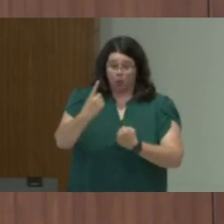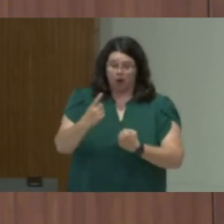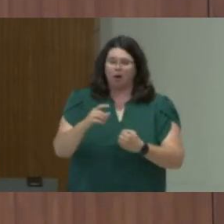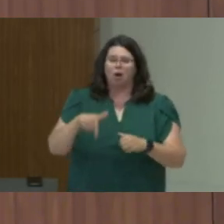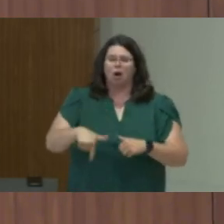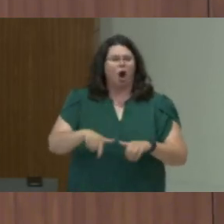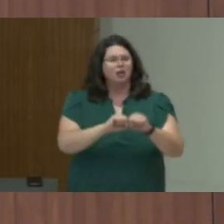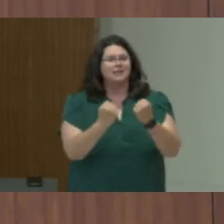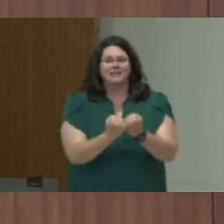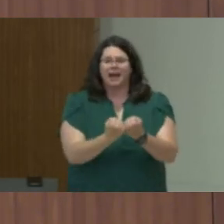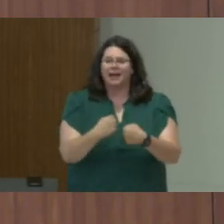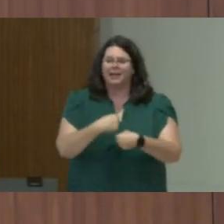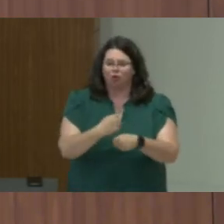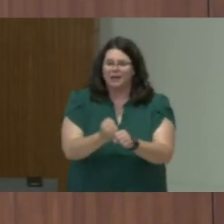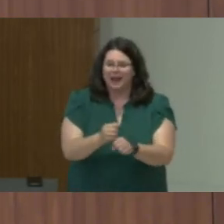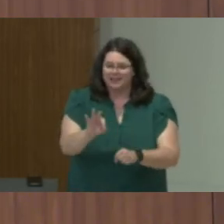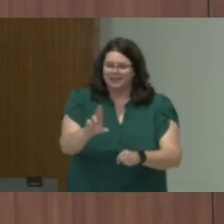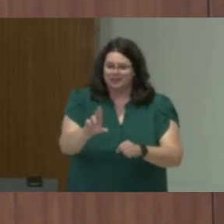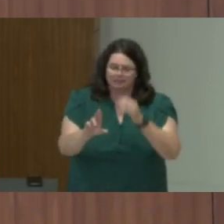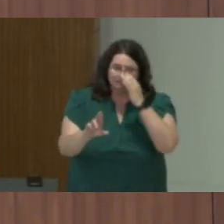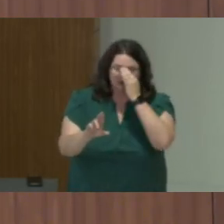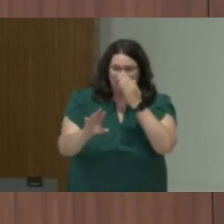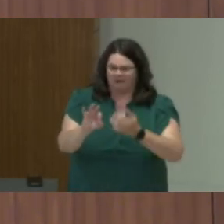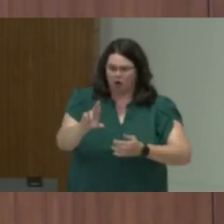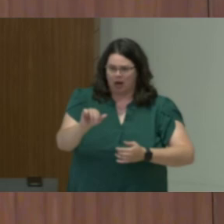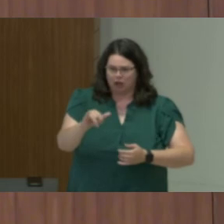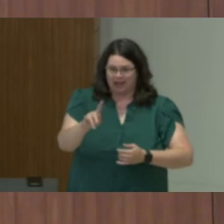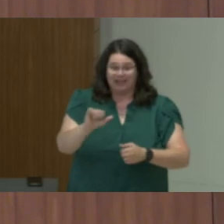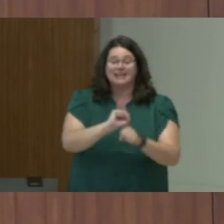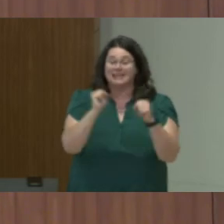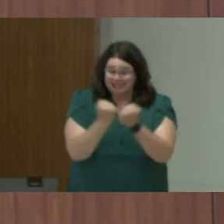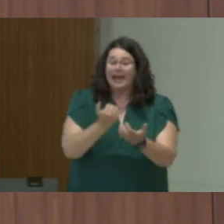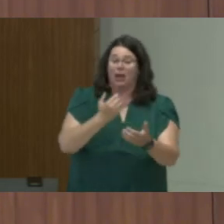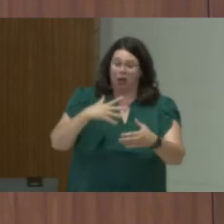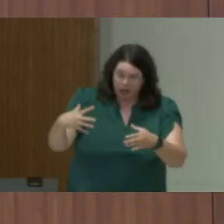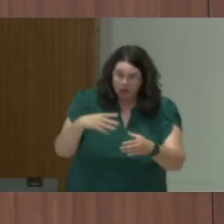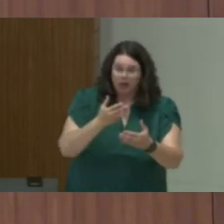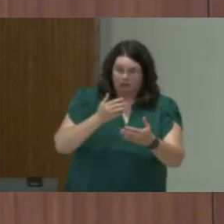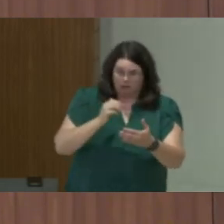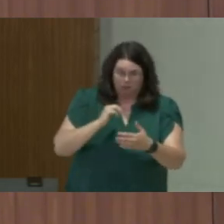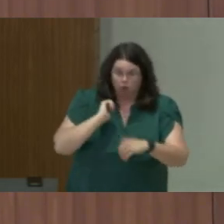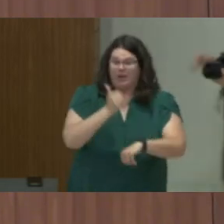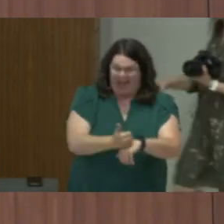Who are the excluded by the society? And God forbid, who the people who have been excluded by the church?